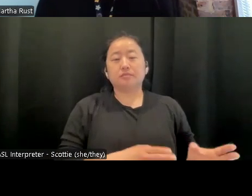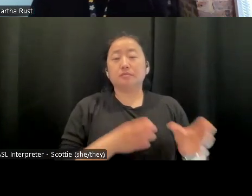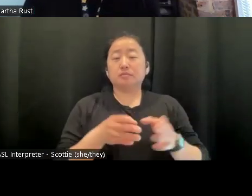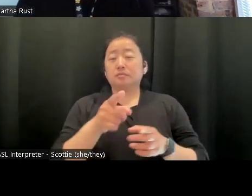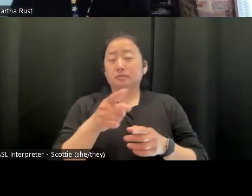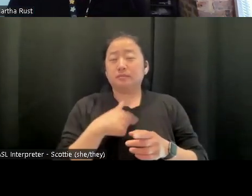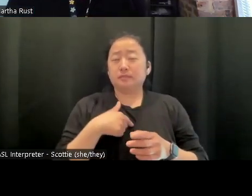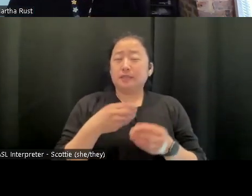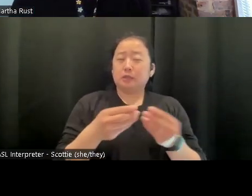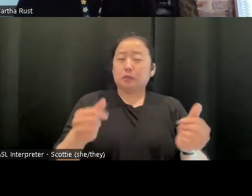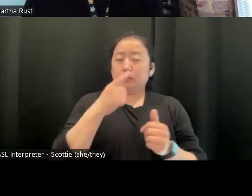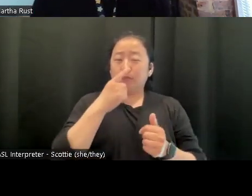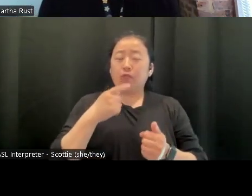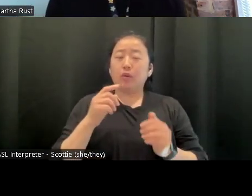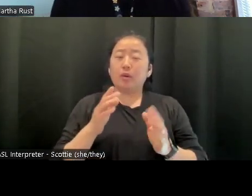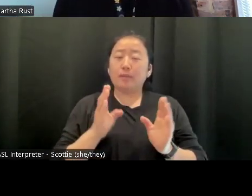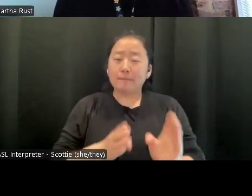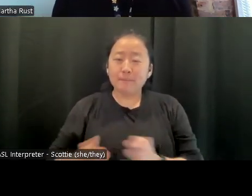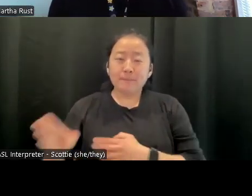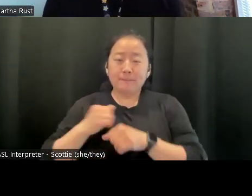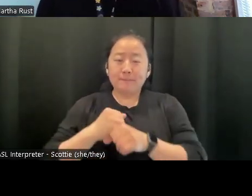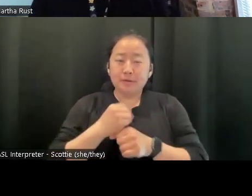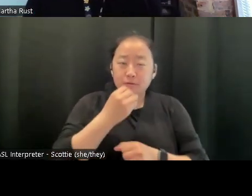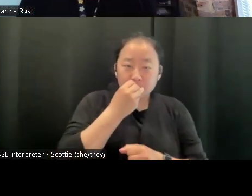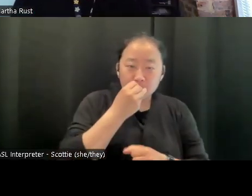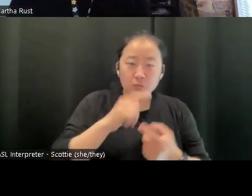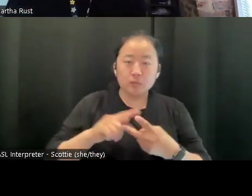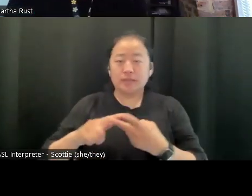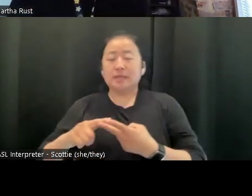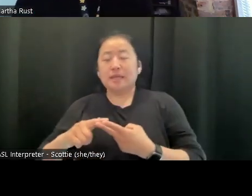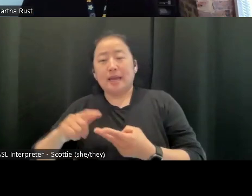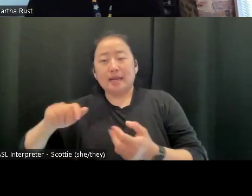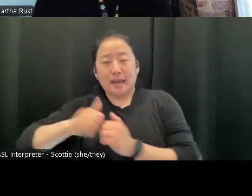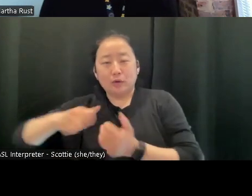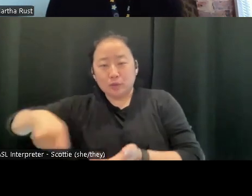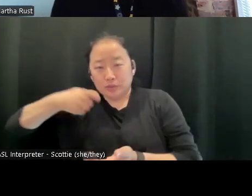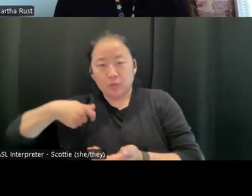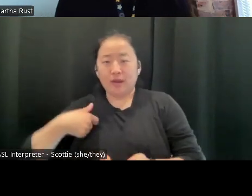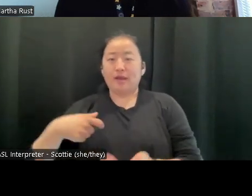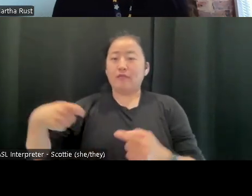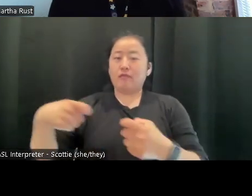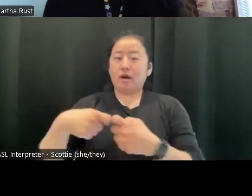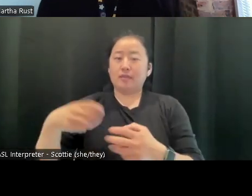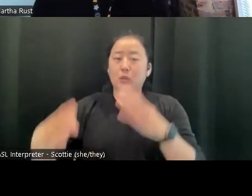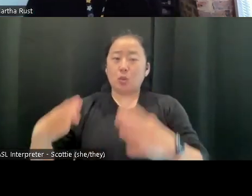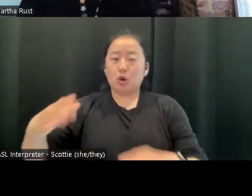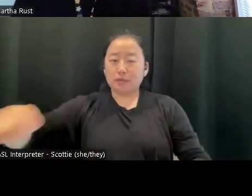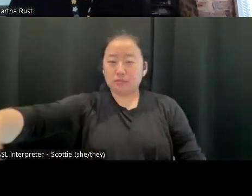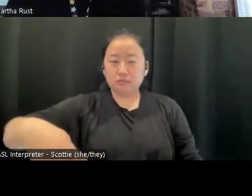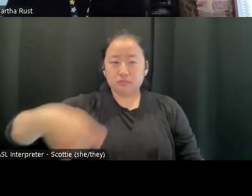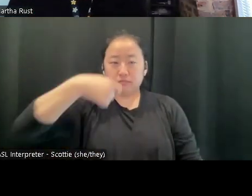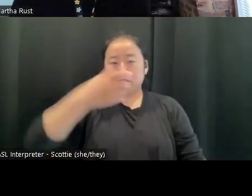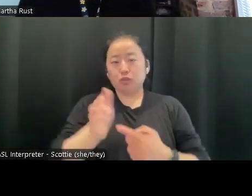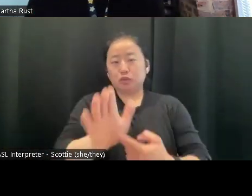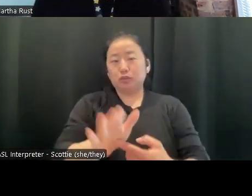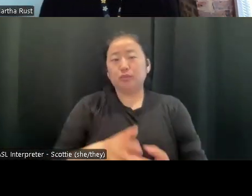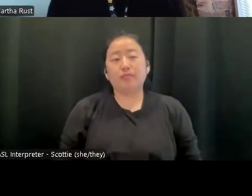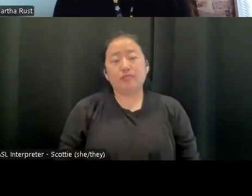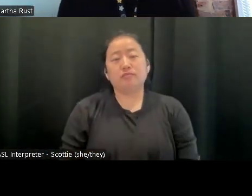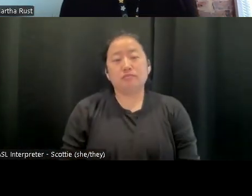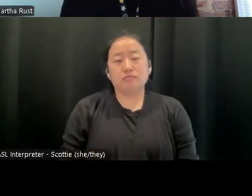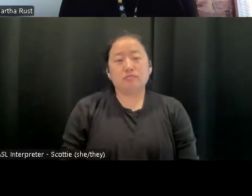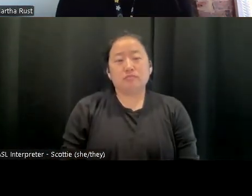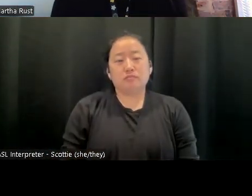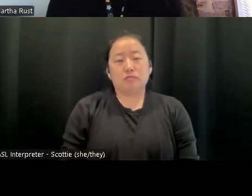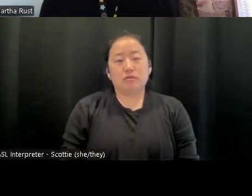for preparing meals and eating. We have automatic feeders that we can demonstrate.